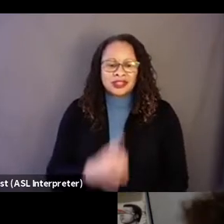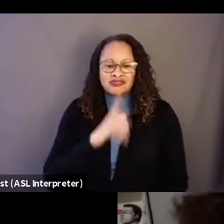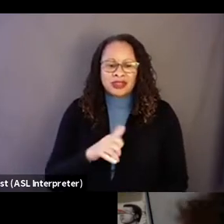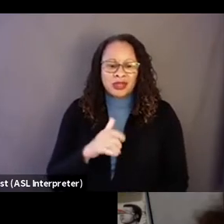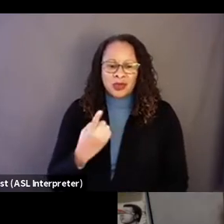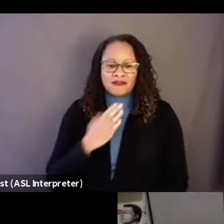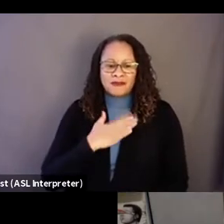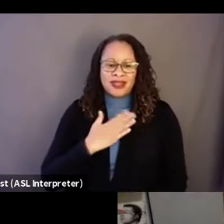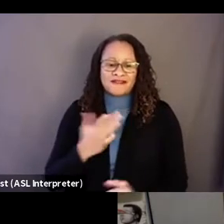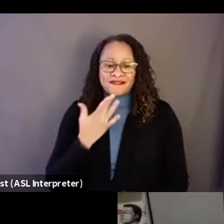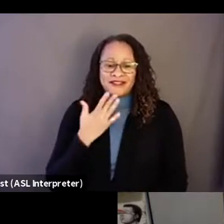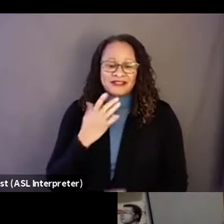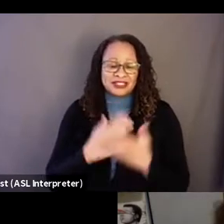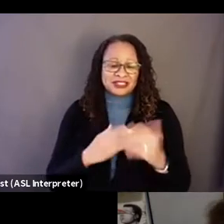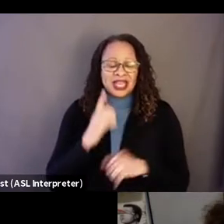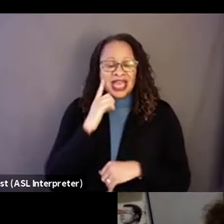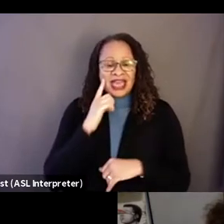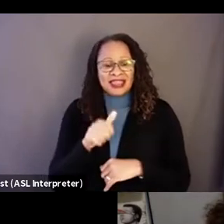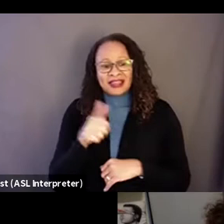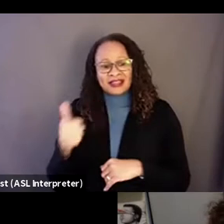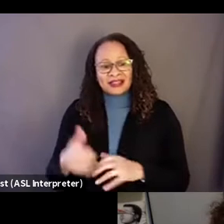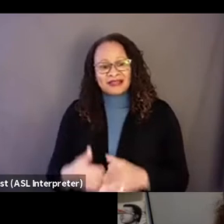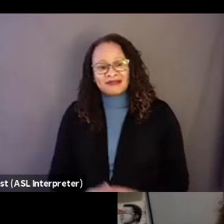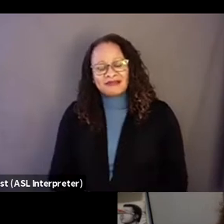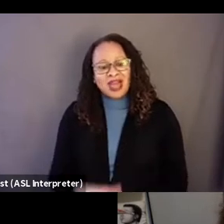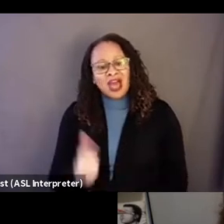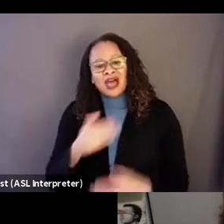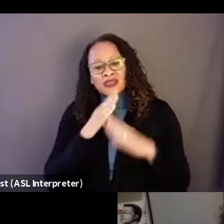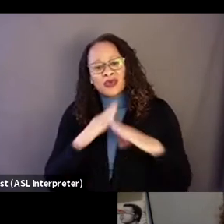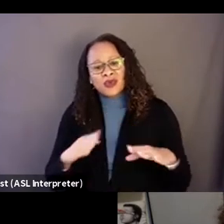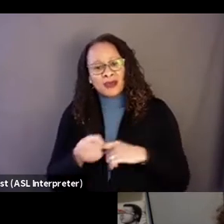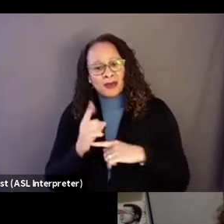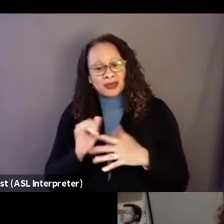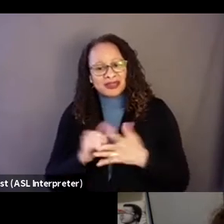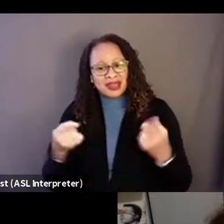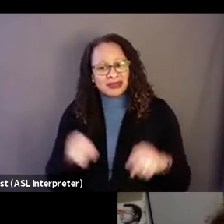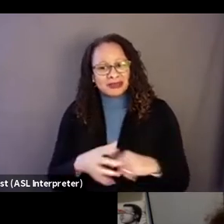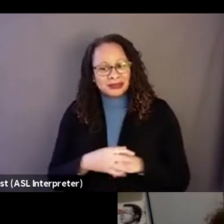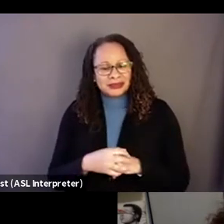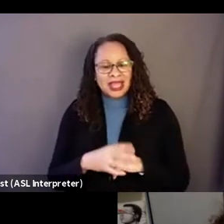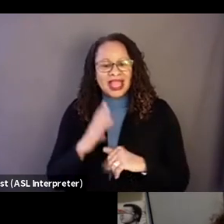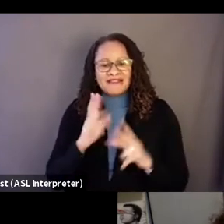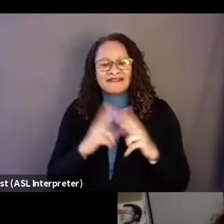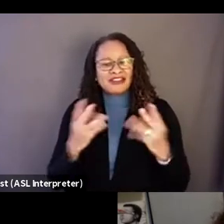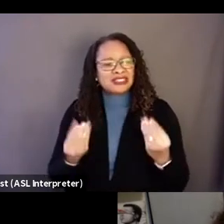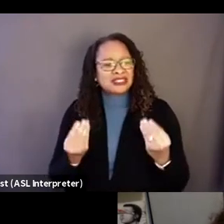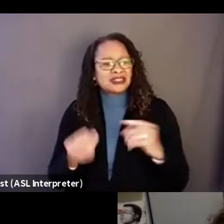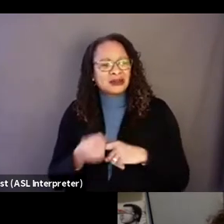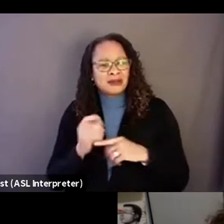And I think the other one, there are other quiet moments that happen and very tender moments that happen in the garden.